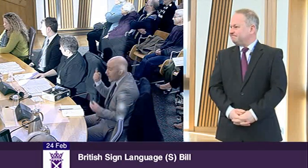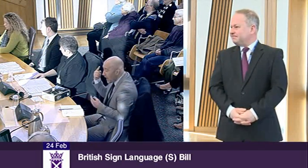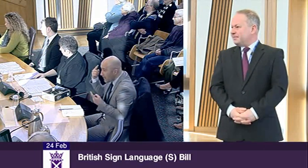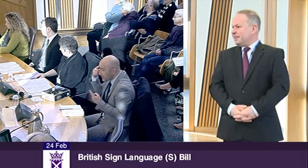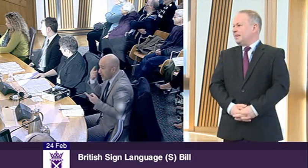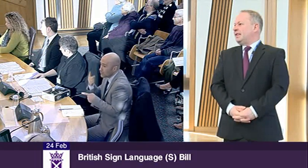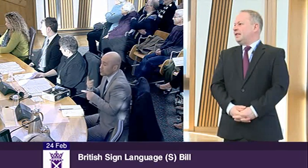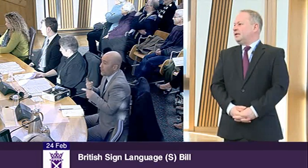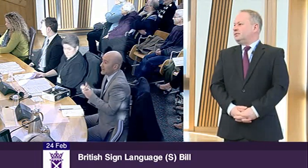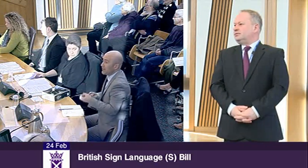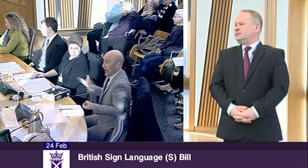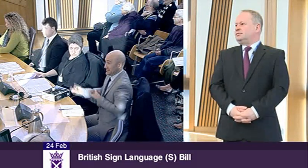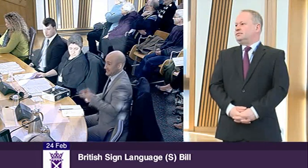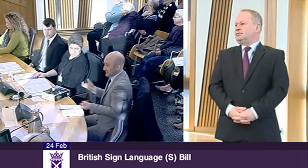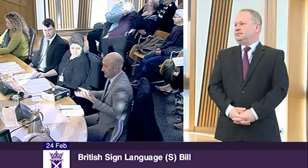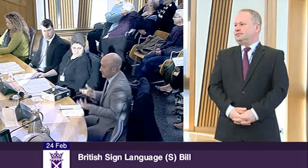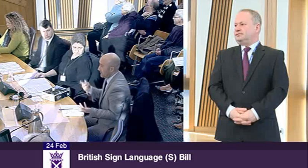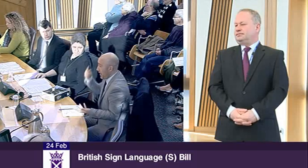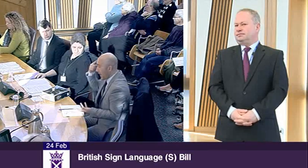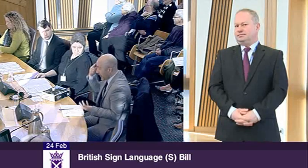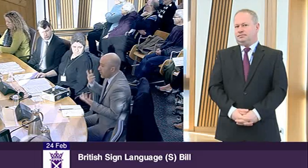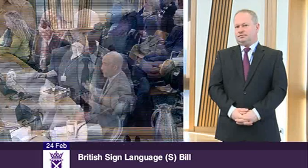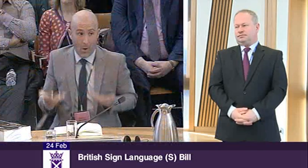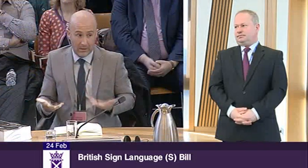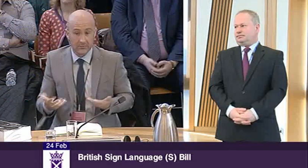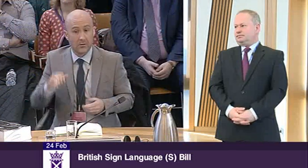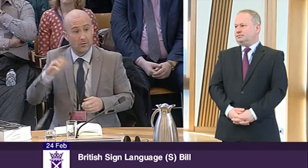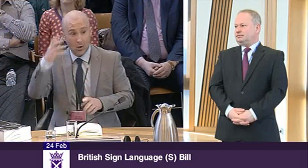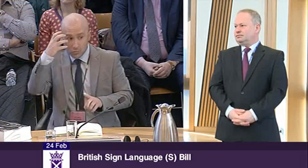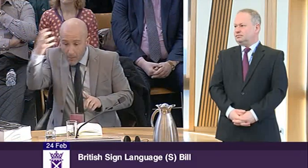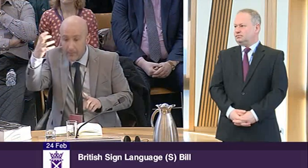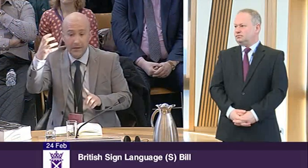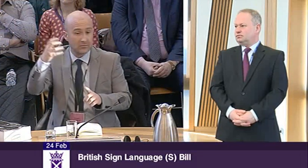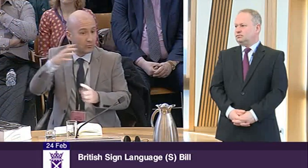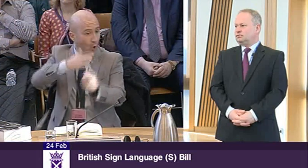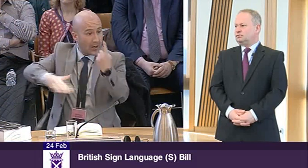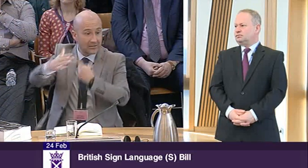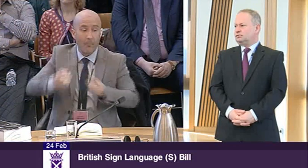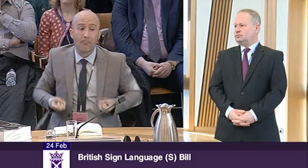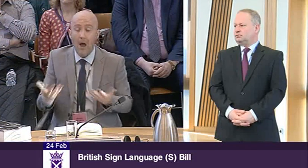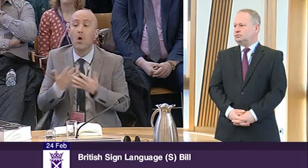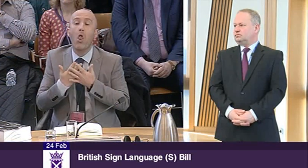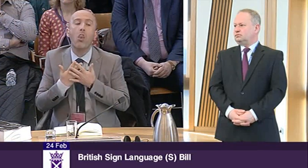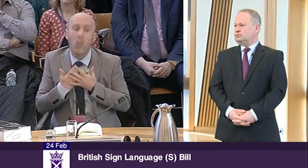Frankie McLean: When we talk about spending, we need to consider the fact that the Government